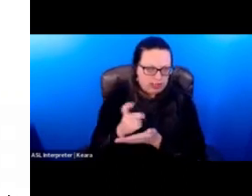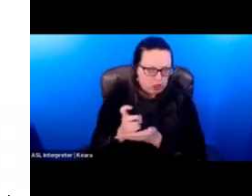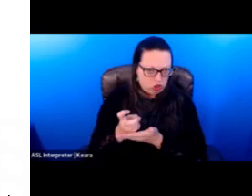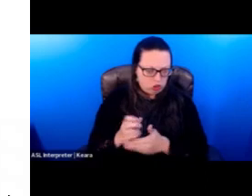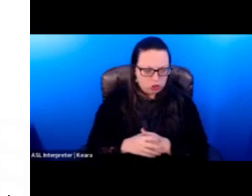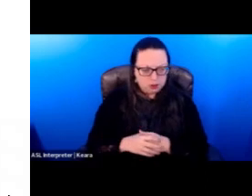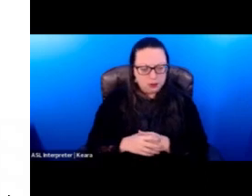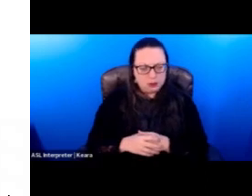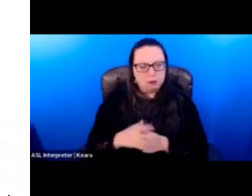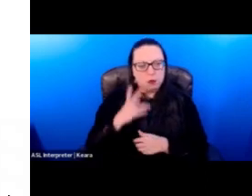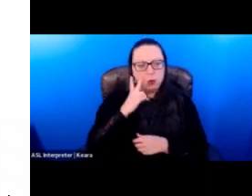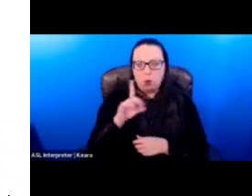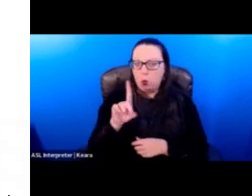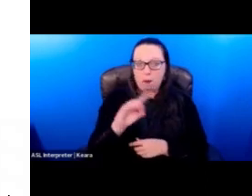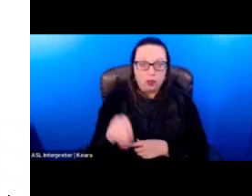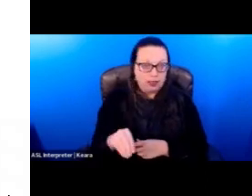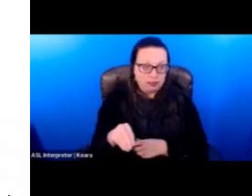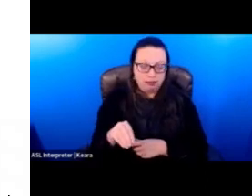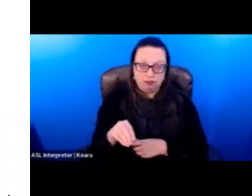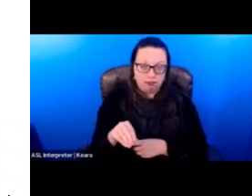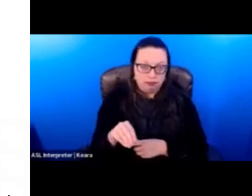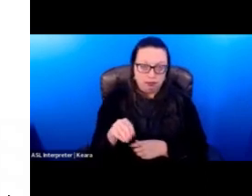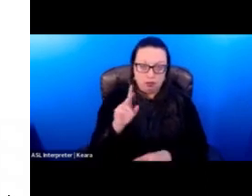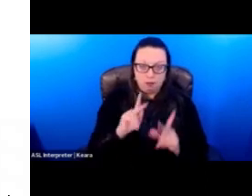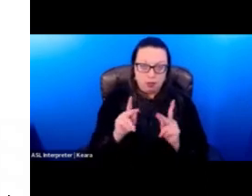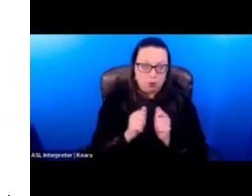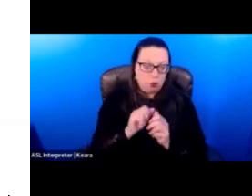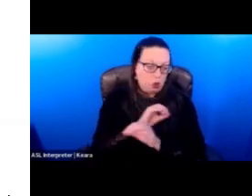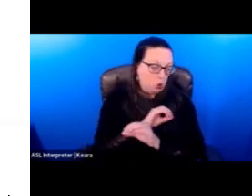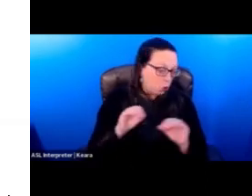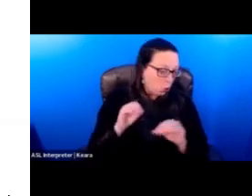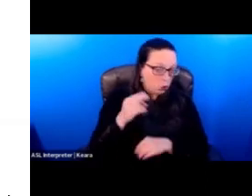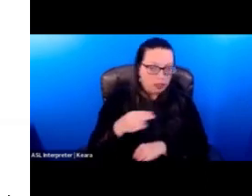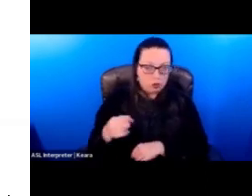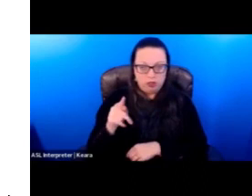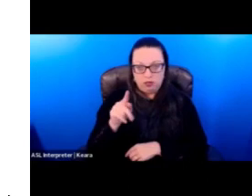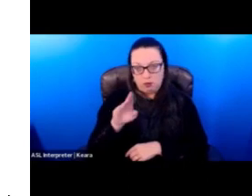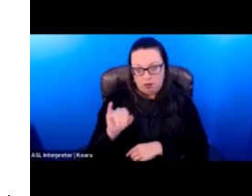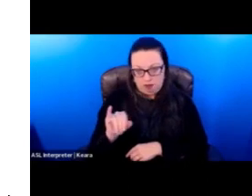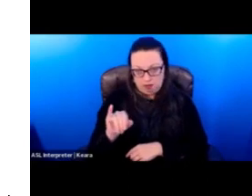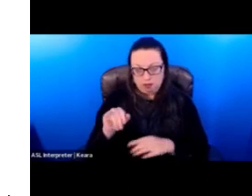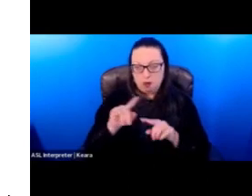it's 1% of those with no history of traumatic brain injury. But depending on the severity of